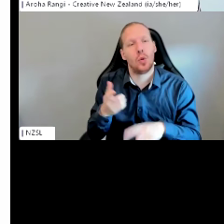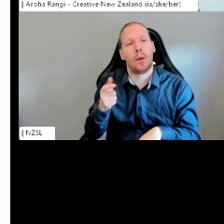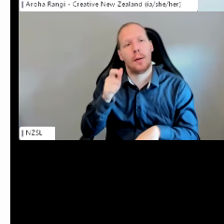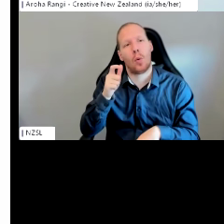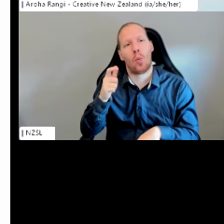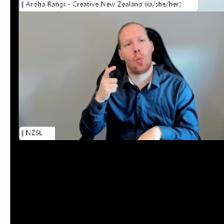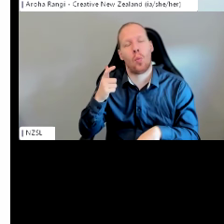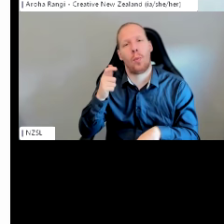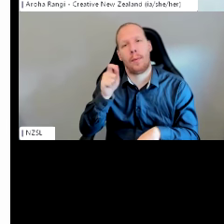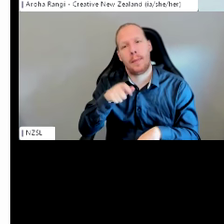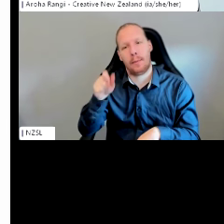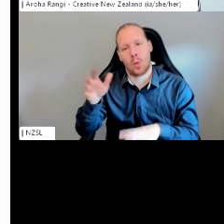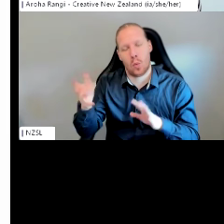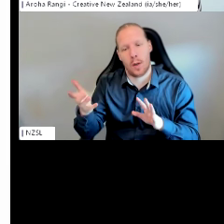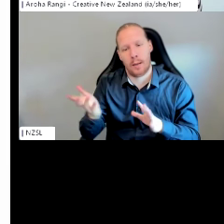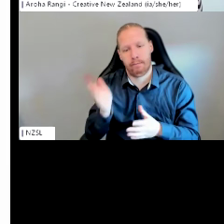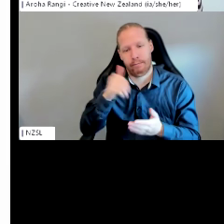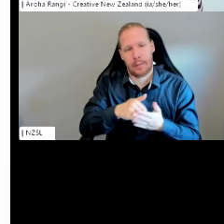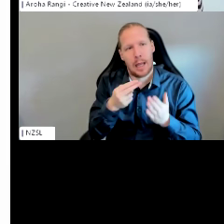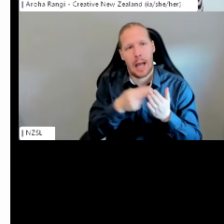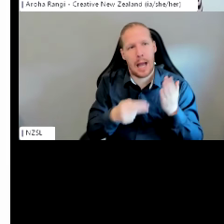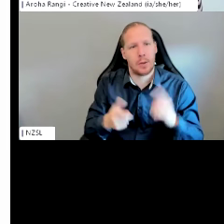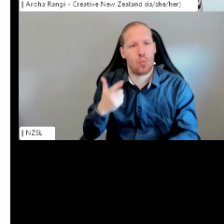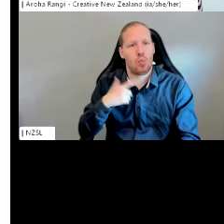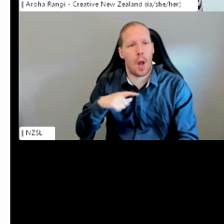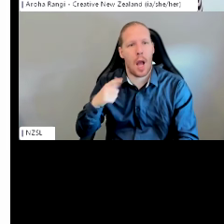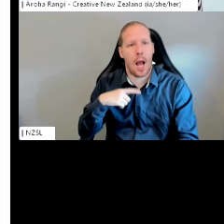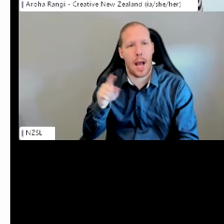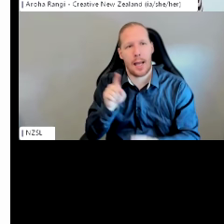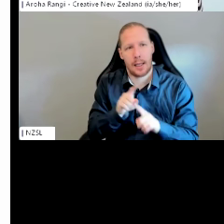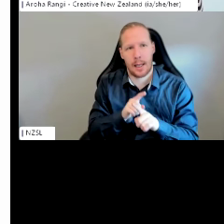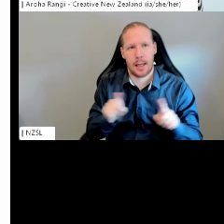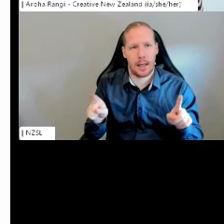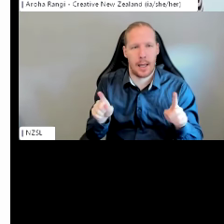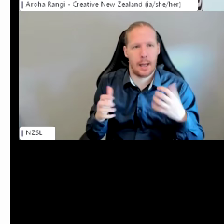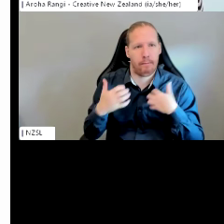to what motives they have, what what needs they're seeking to fulfill through engaging with us.